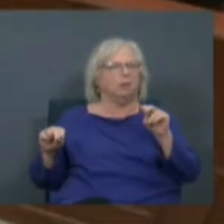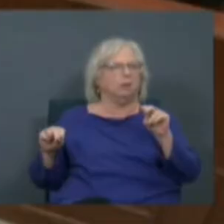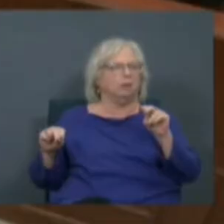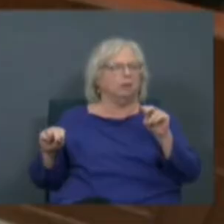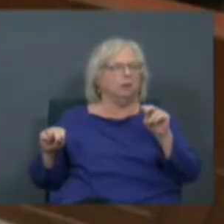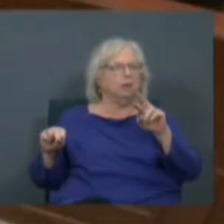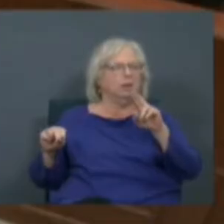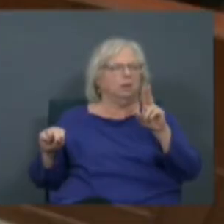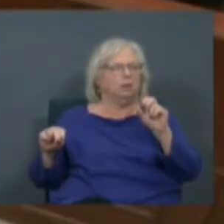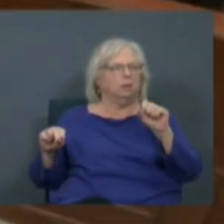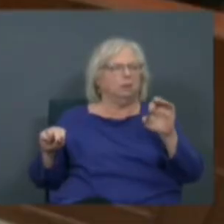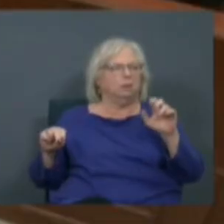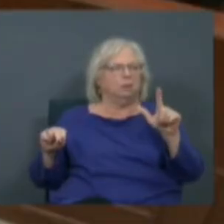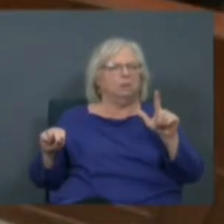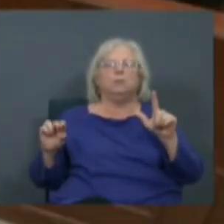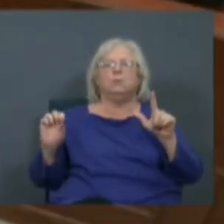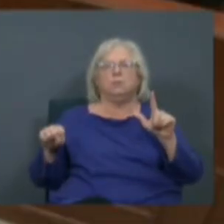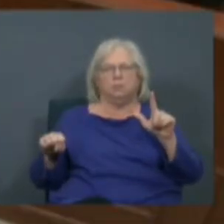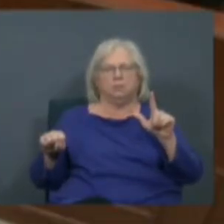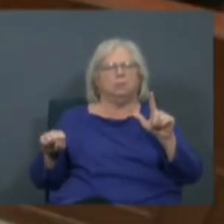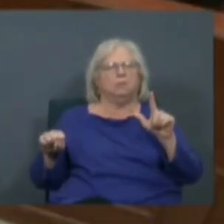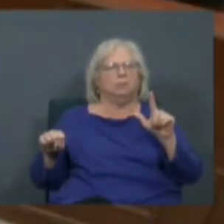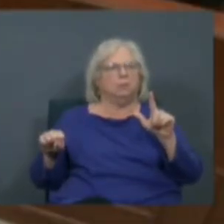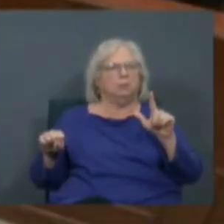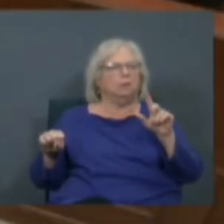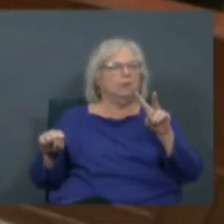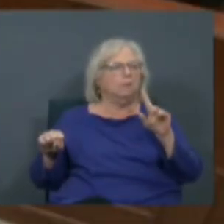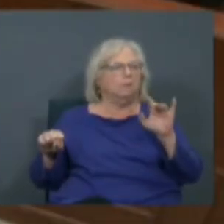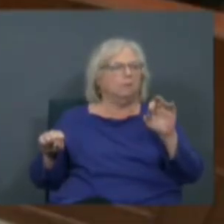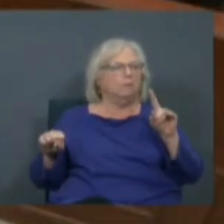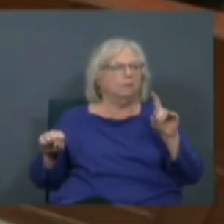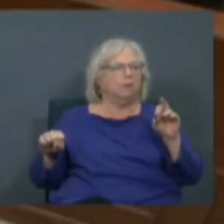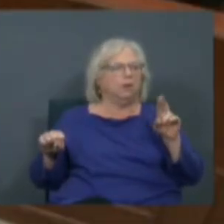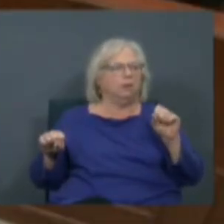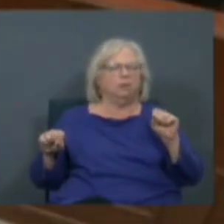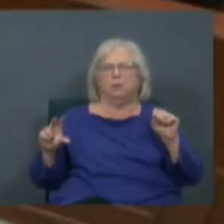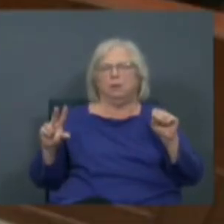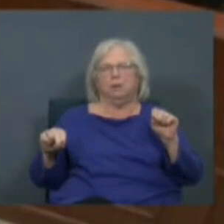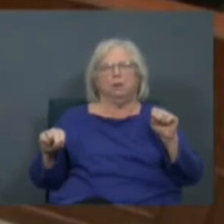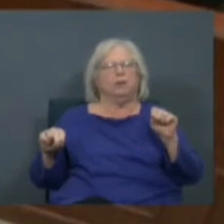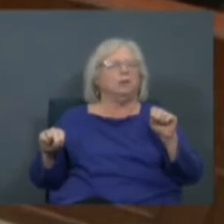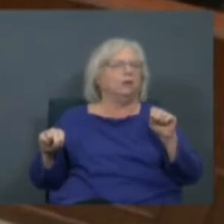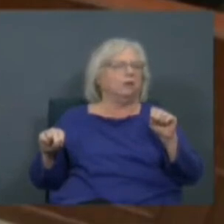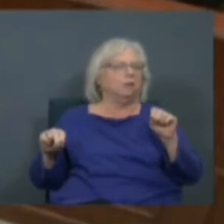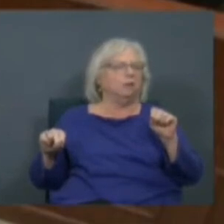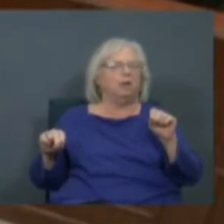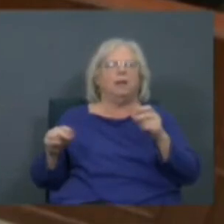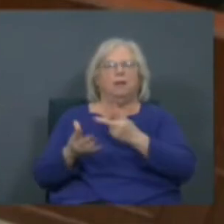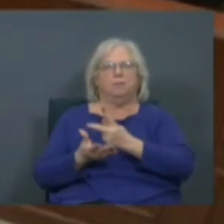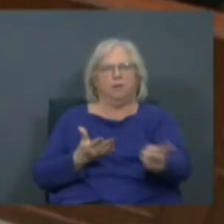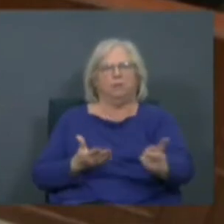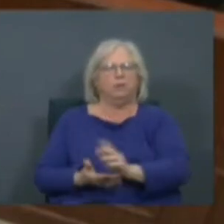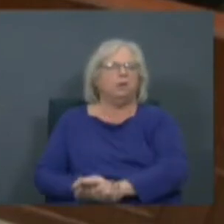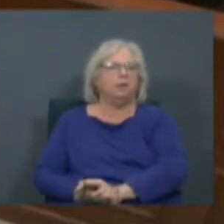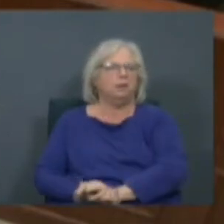Fortunately, Burt's efforts paid off Vickers. No, Thursday, the commissioners voted to reject the developer's